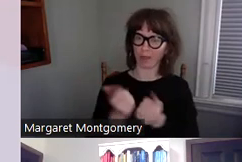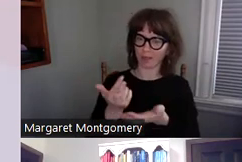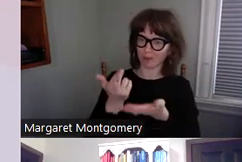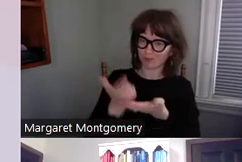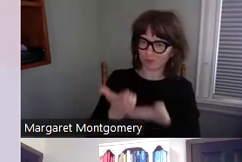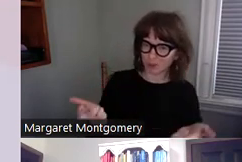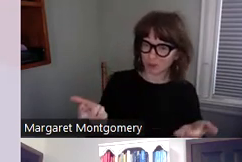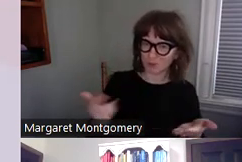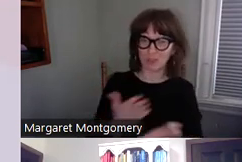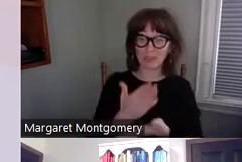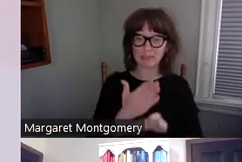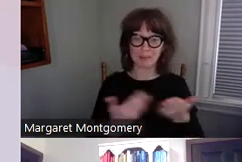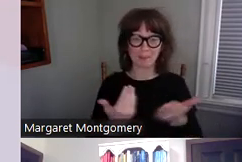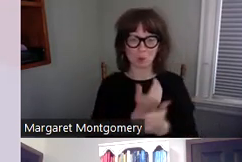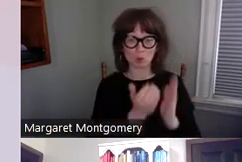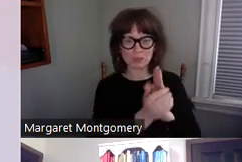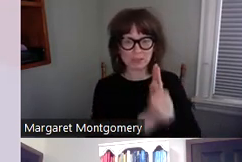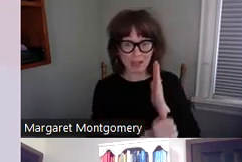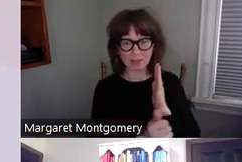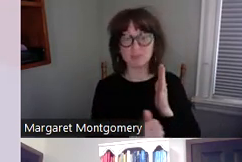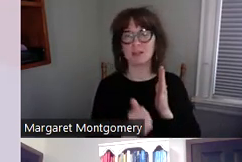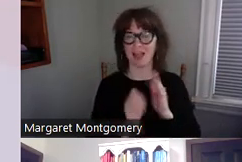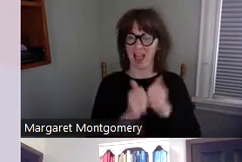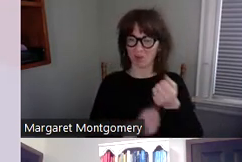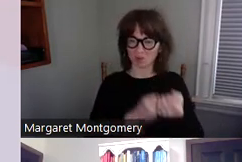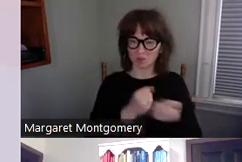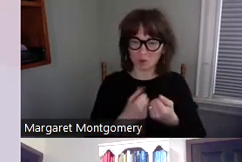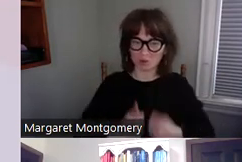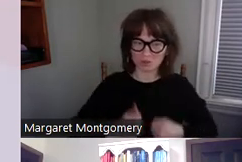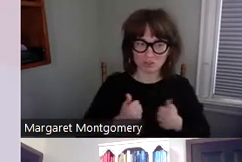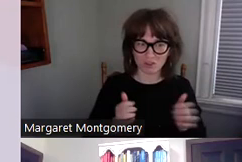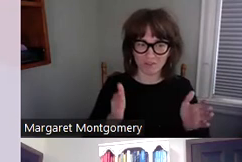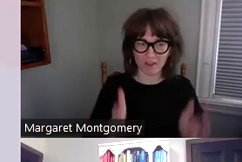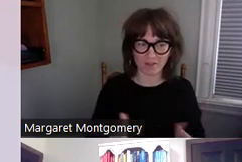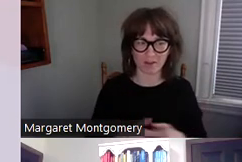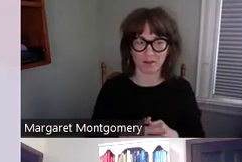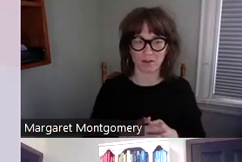to support you guys and help shift our call consent and accountability.